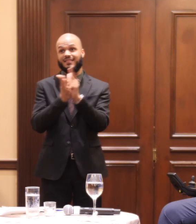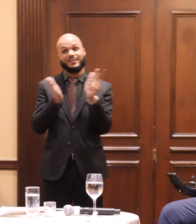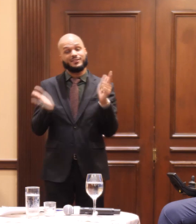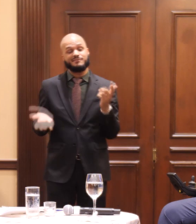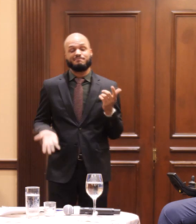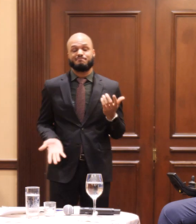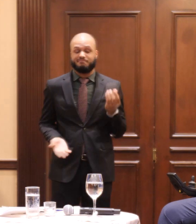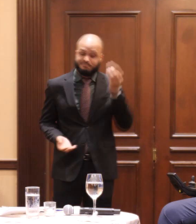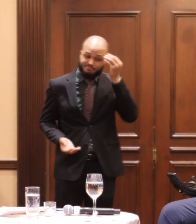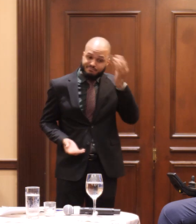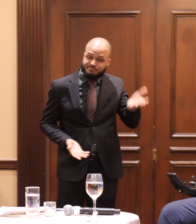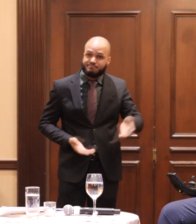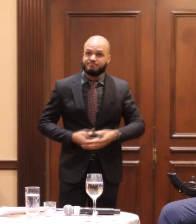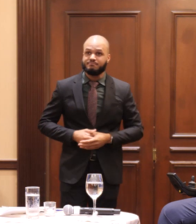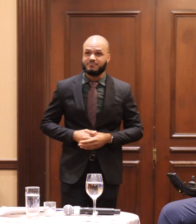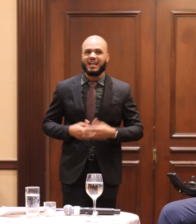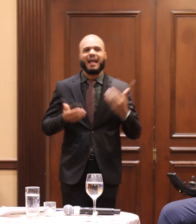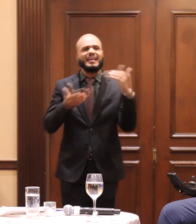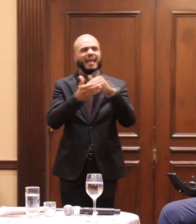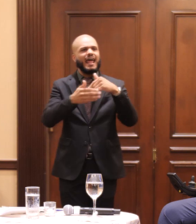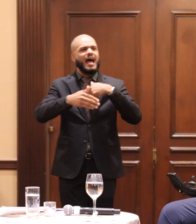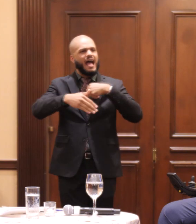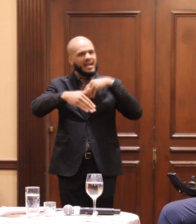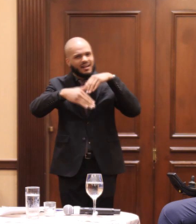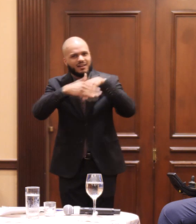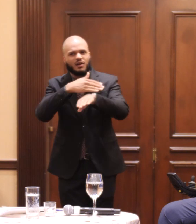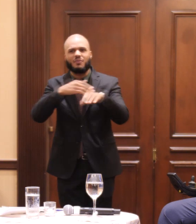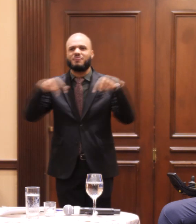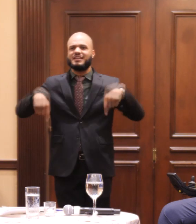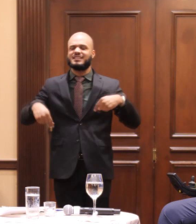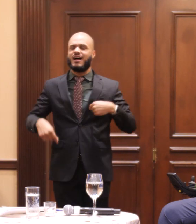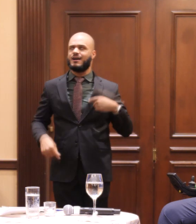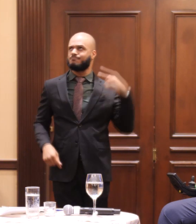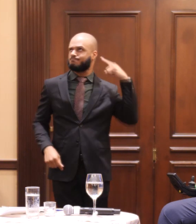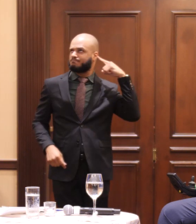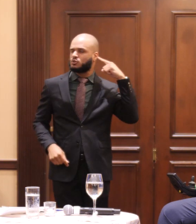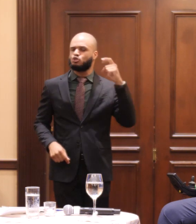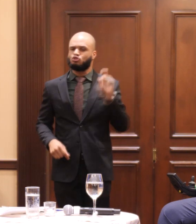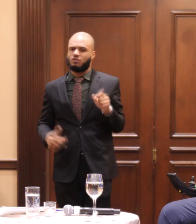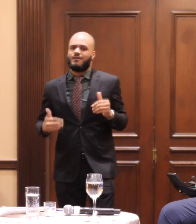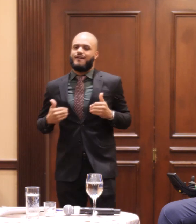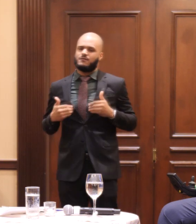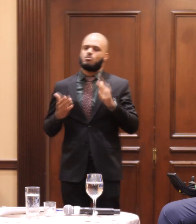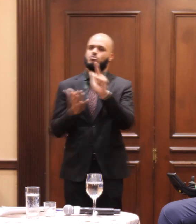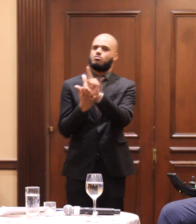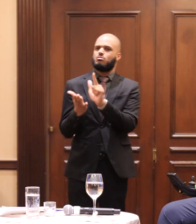So I I came into this with a feeling of there ought to be a law and that guided a lot of my my efforts.